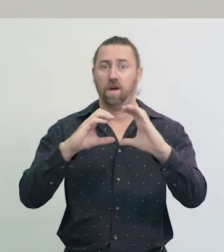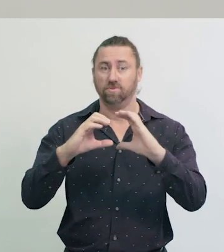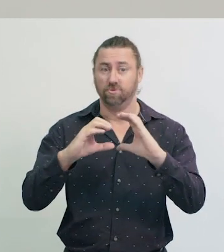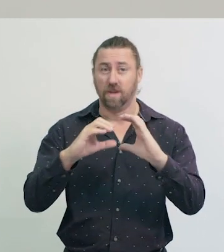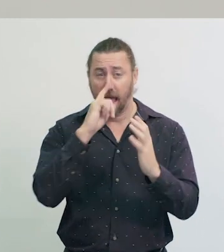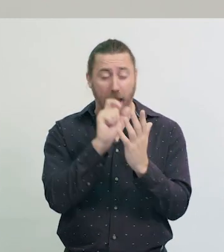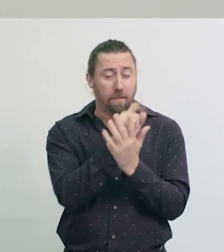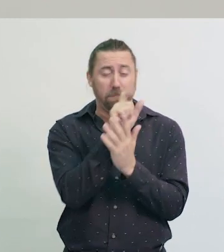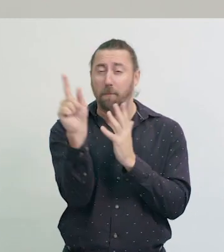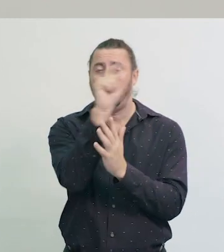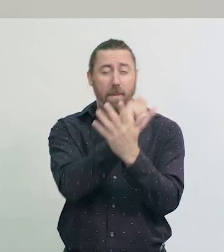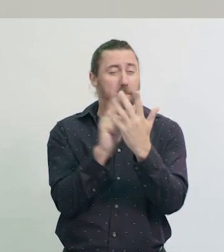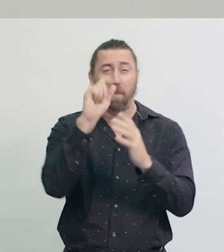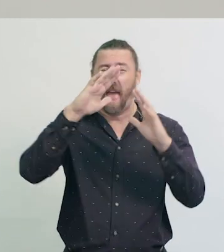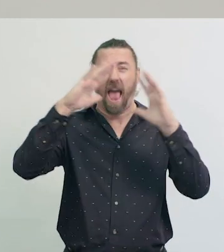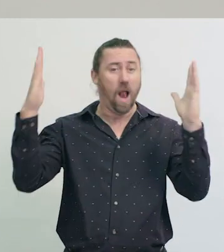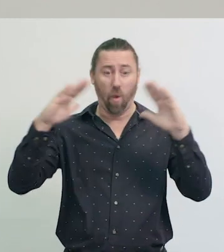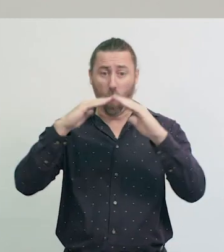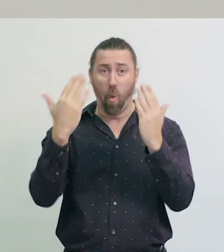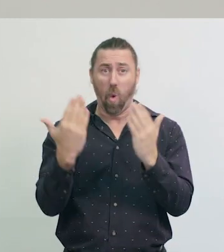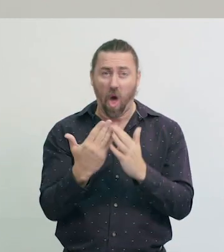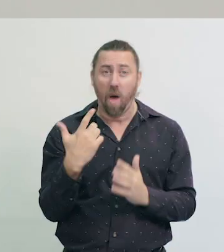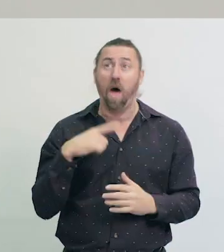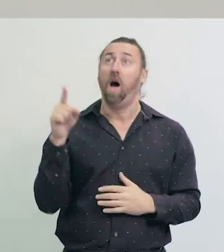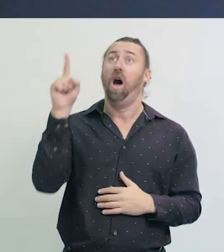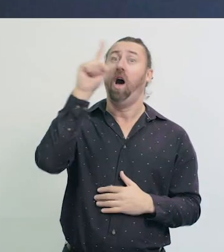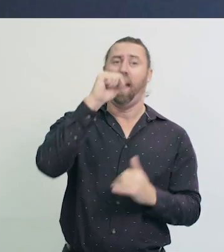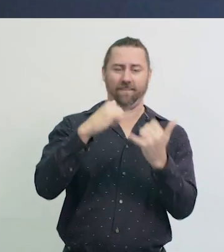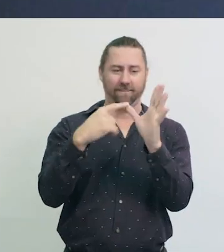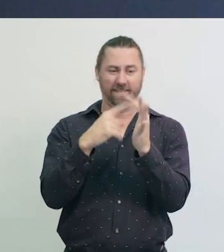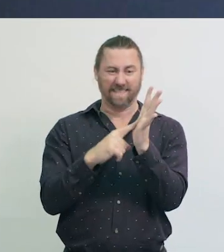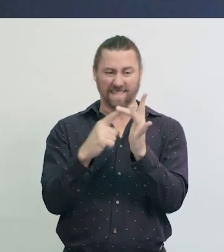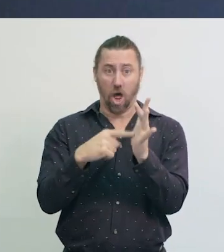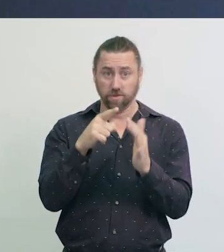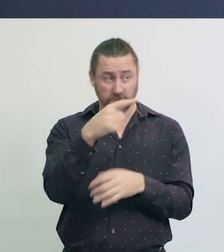anywhere in the world, using the satellites orbiting the Earth, like the one in this photo.